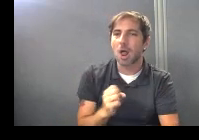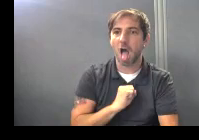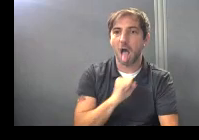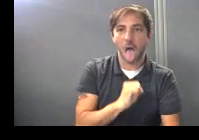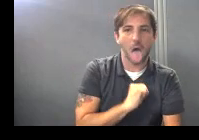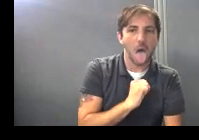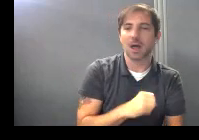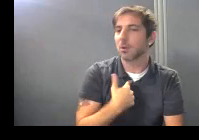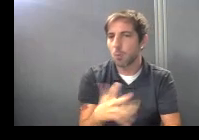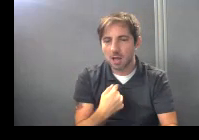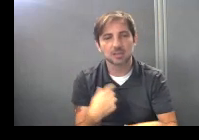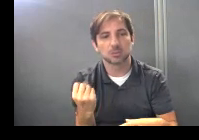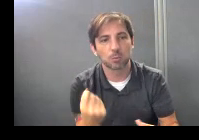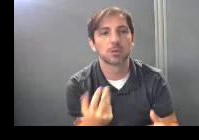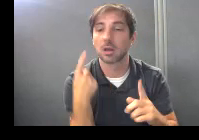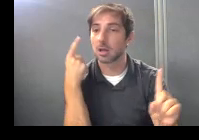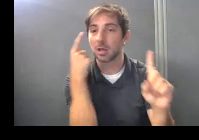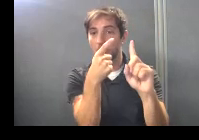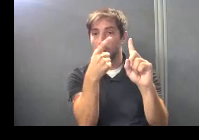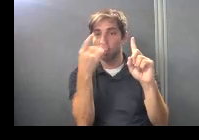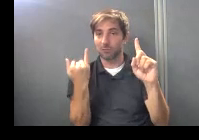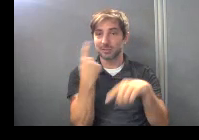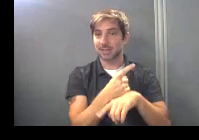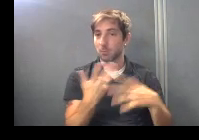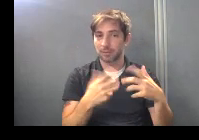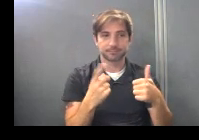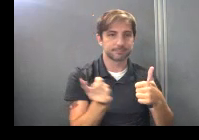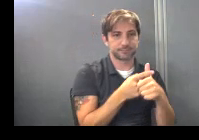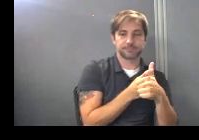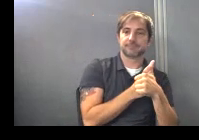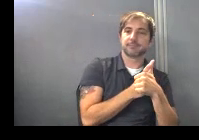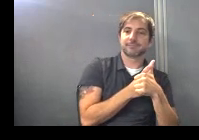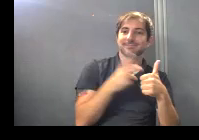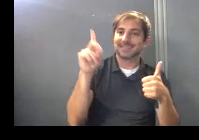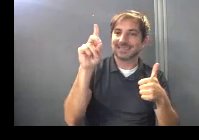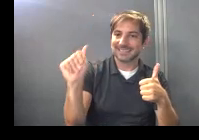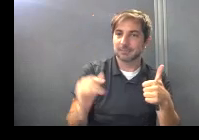THE GOAL FOR TODAY, WE'LL COVER DISABILITY ETIQUETTE AND LANGUAGE.